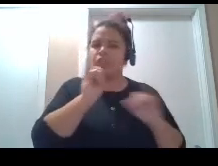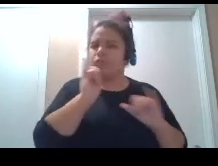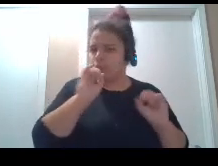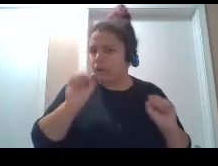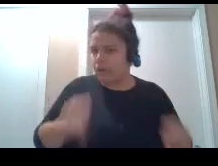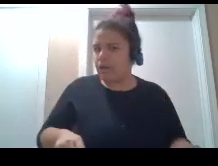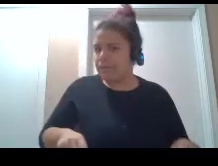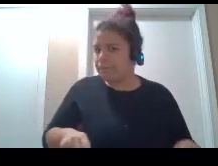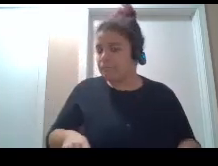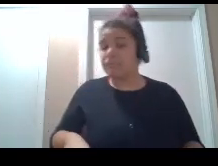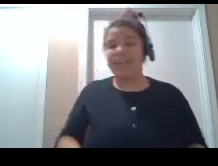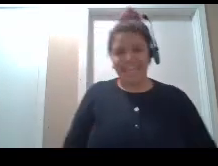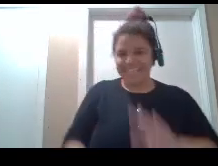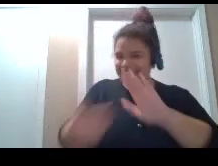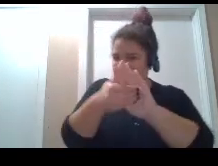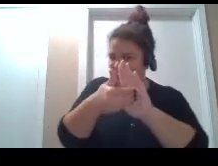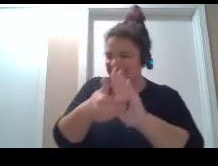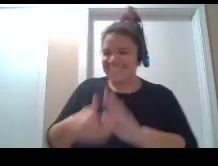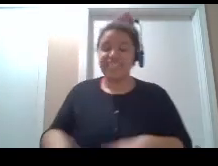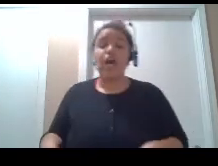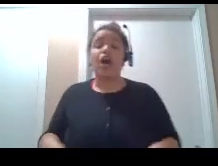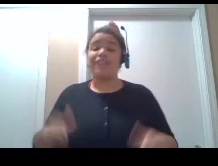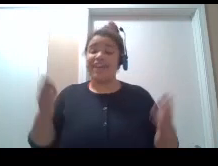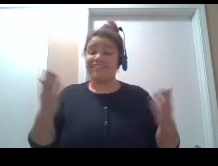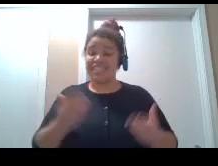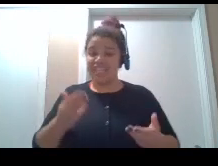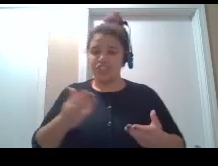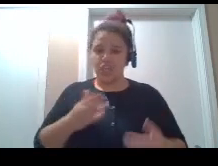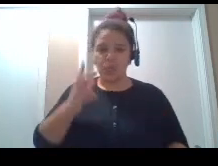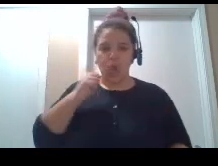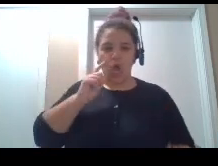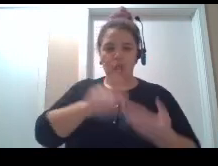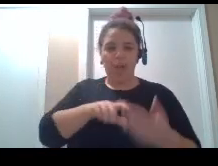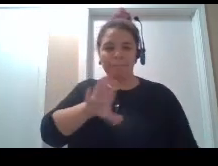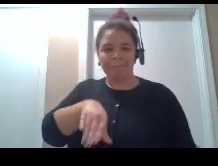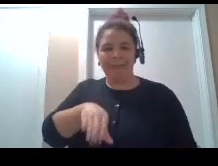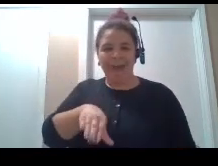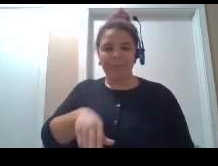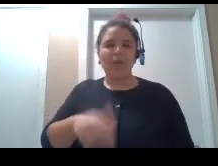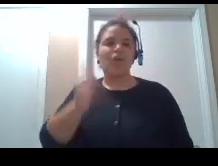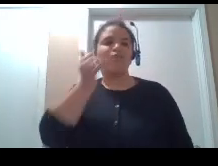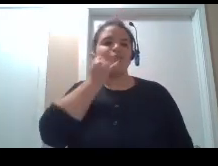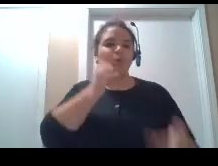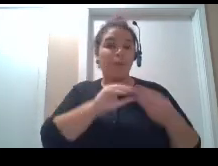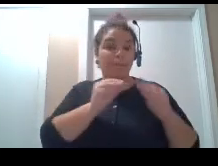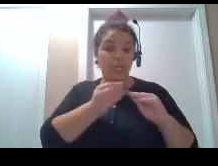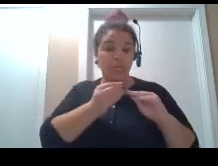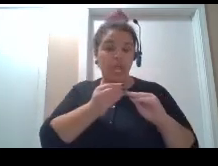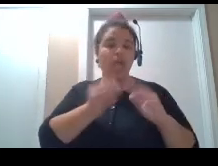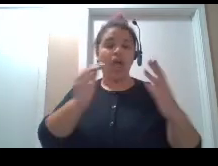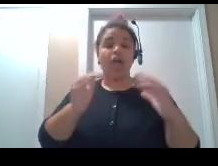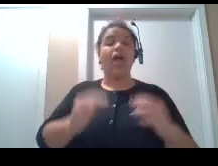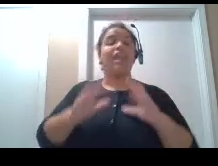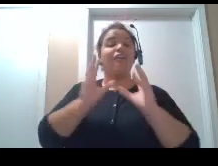On the invite the candidate receives from OOD, there will be a phone number and a Conference ID in the meeting invite.